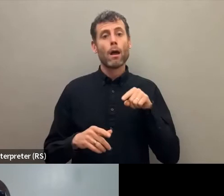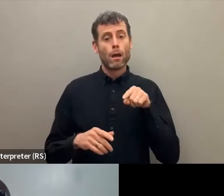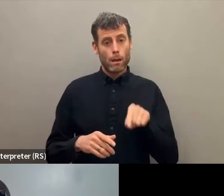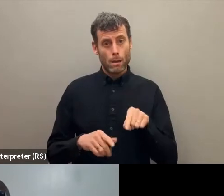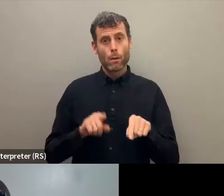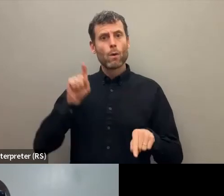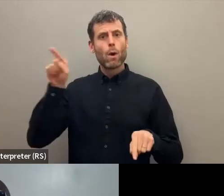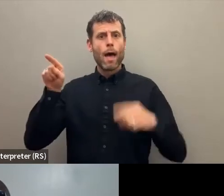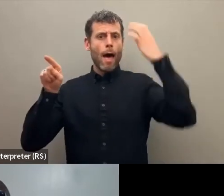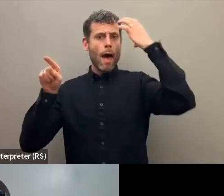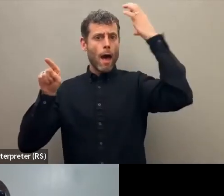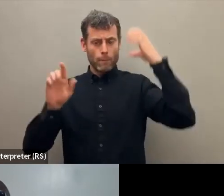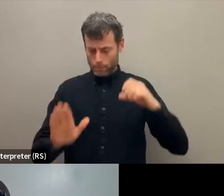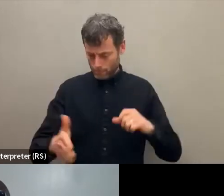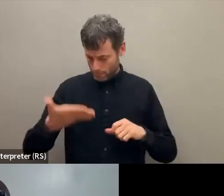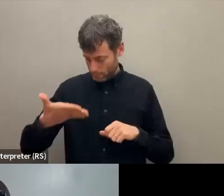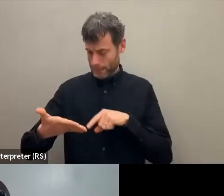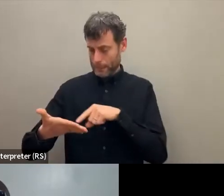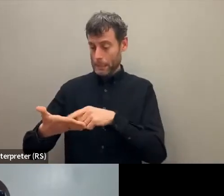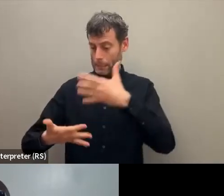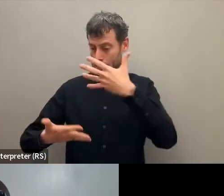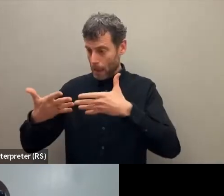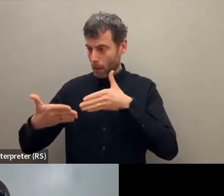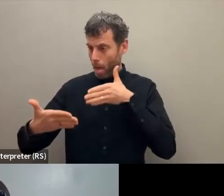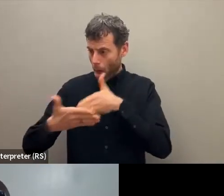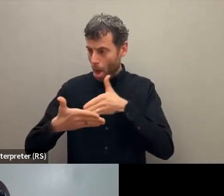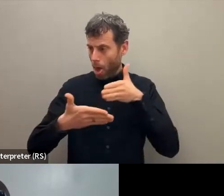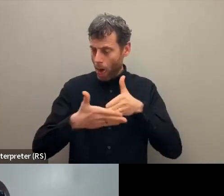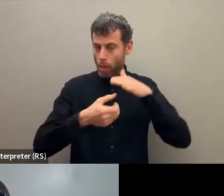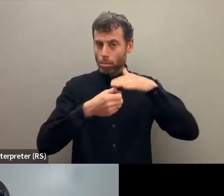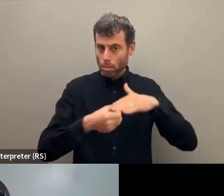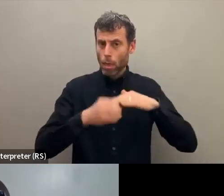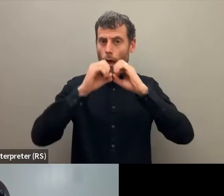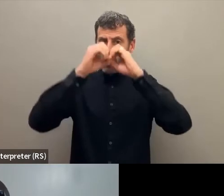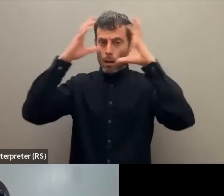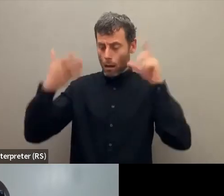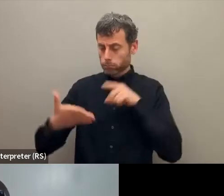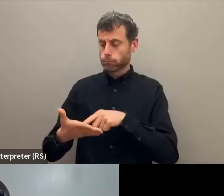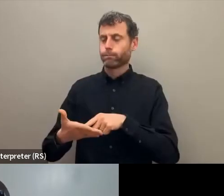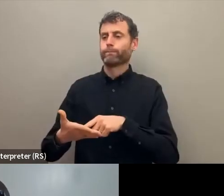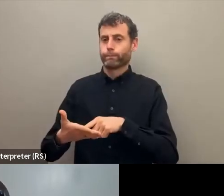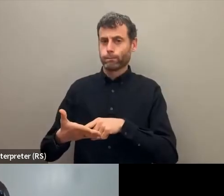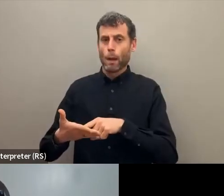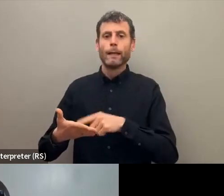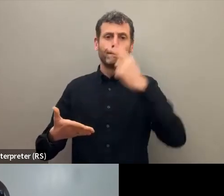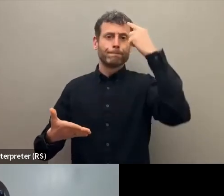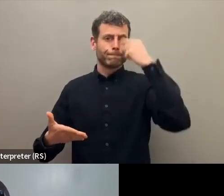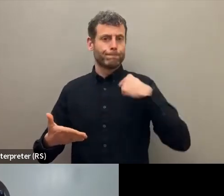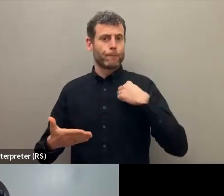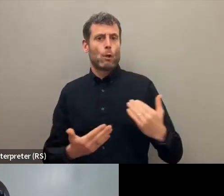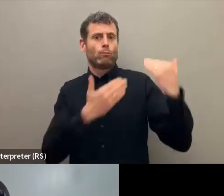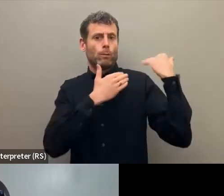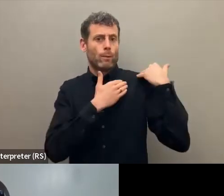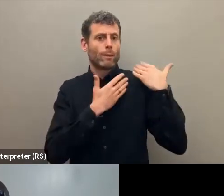Elizabeth Lockwood: to interpret data tools such as the Washington group questions and as a next step, it would be very important to provide an advanced training.